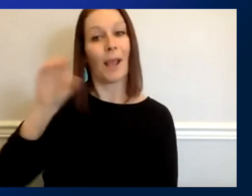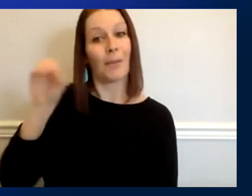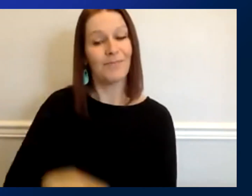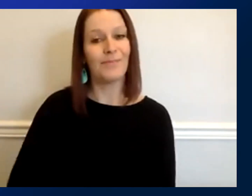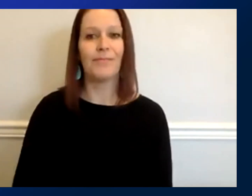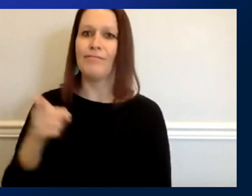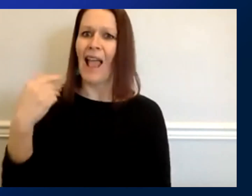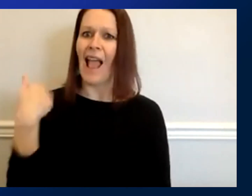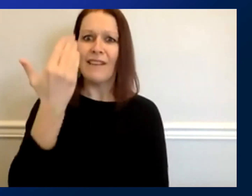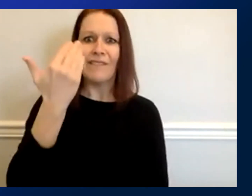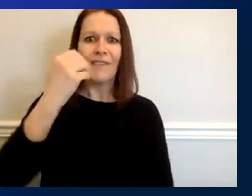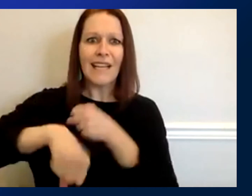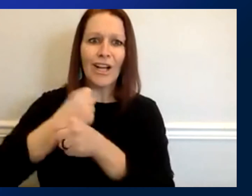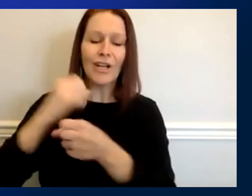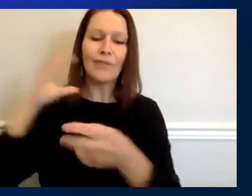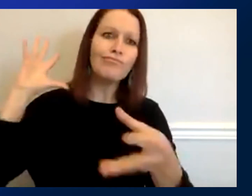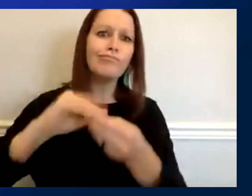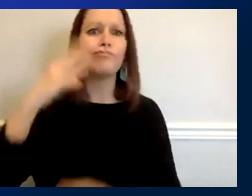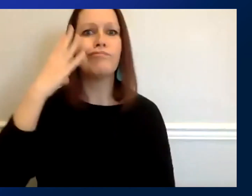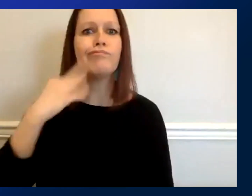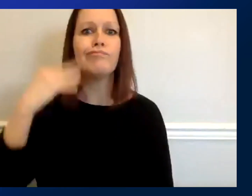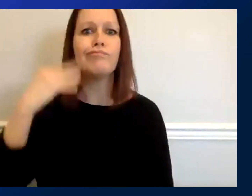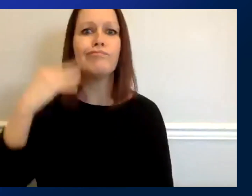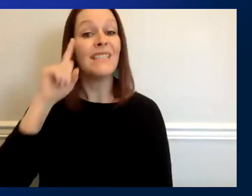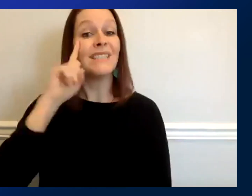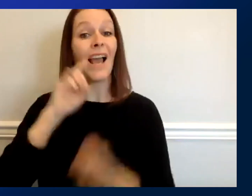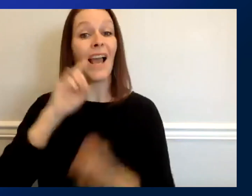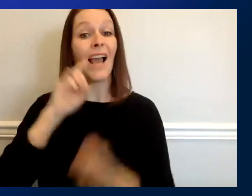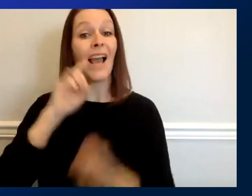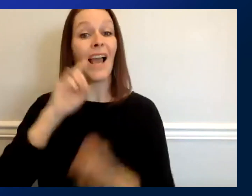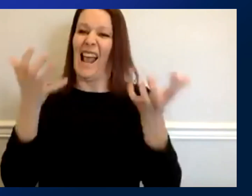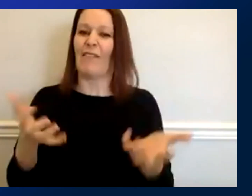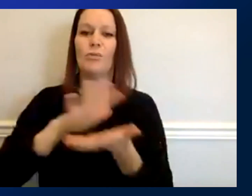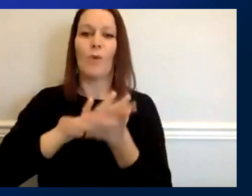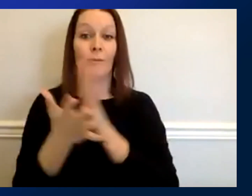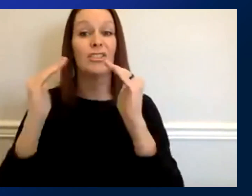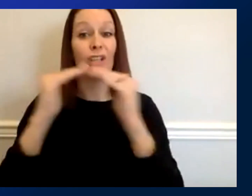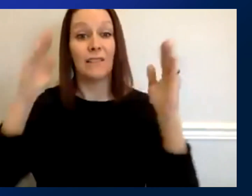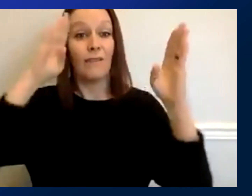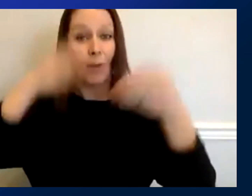with a heavily transformative justice focus she brings a wealth of knowledge in equity diversity